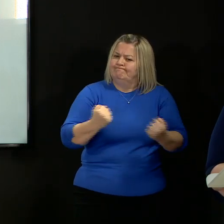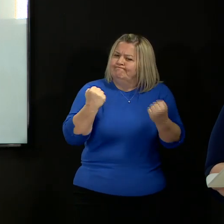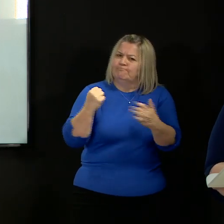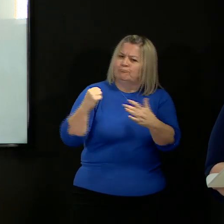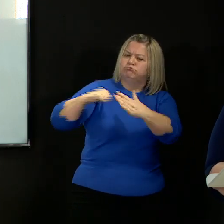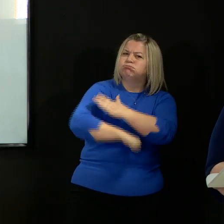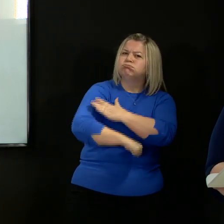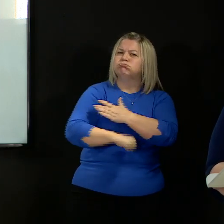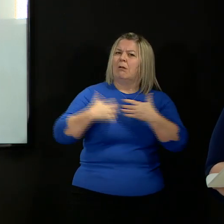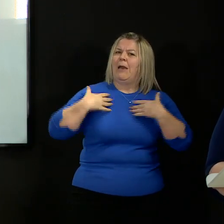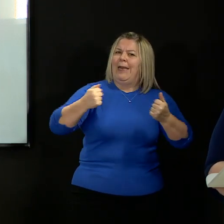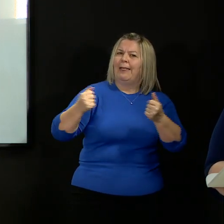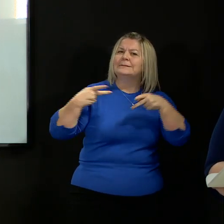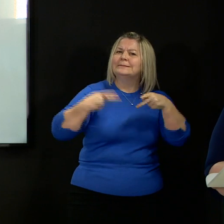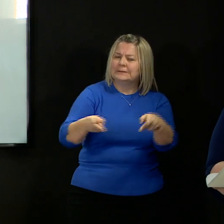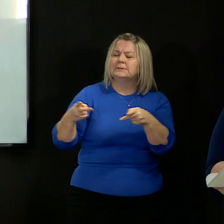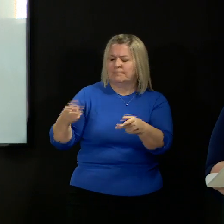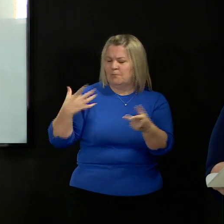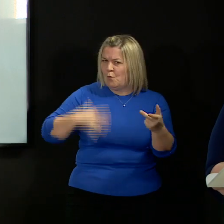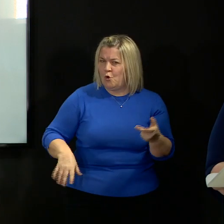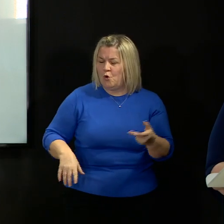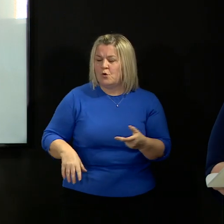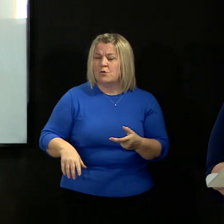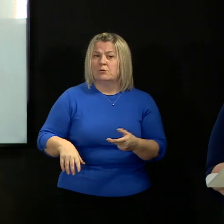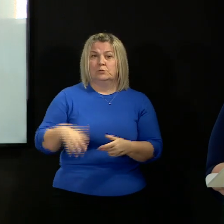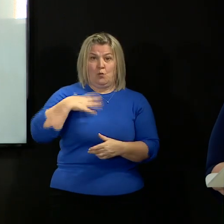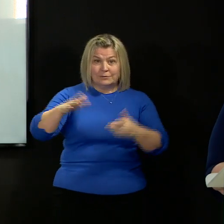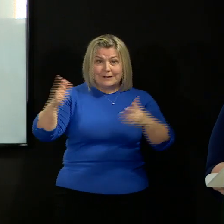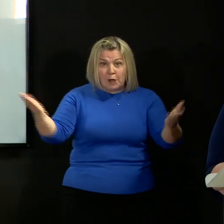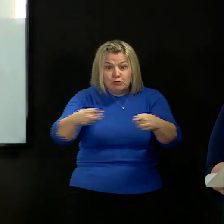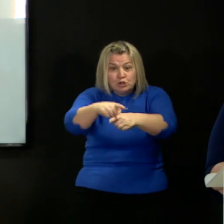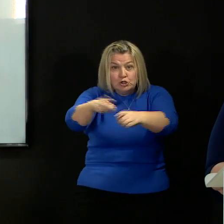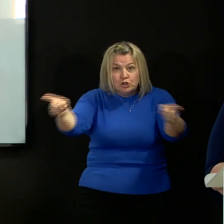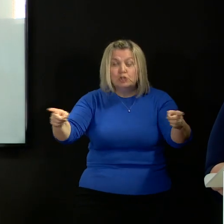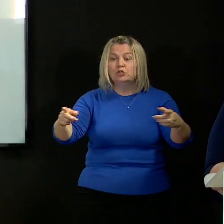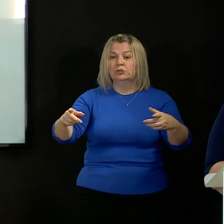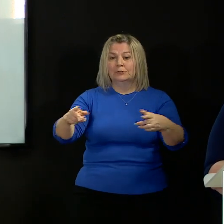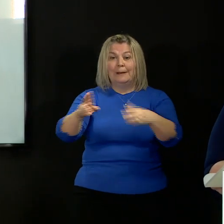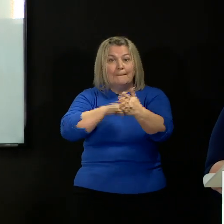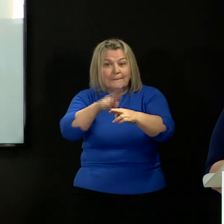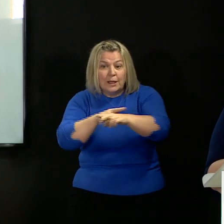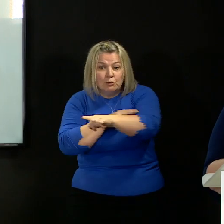what we want to do is encourage parents of young children to continue to access